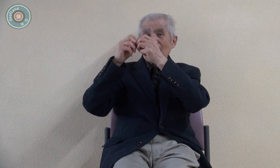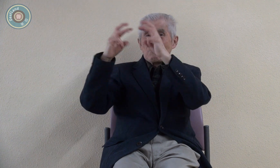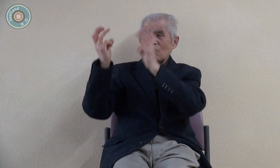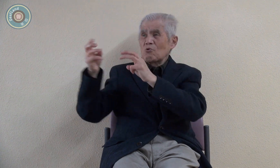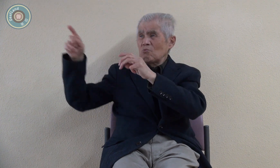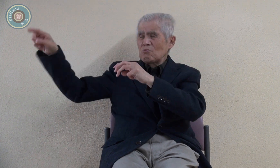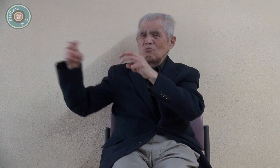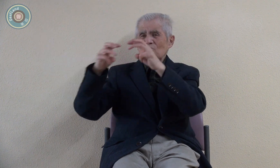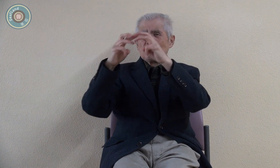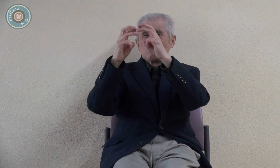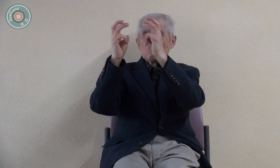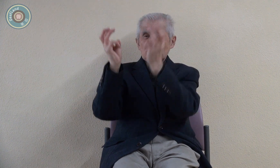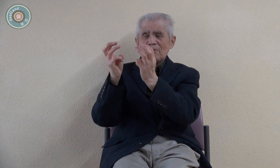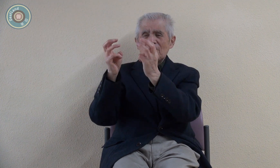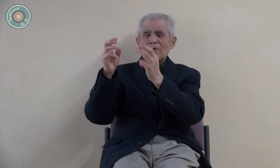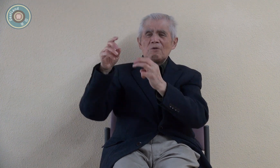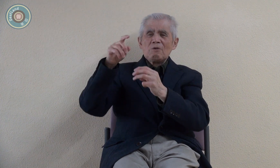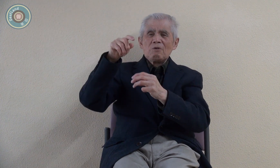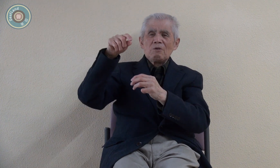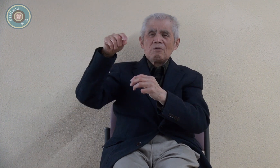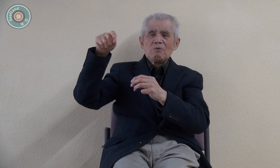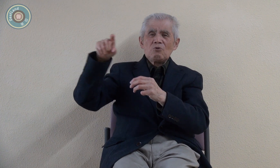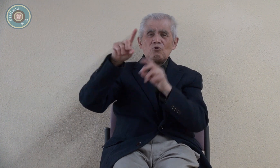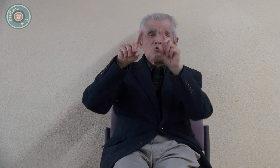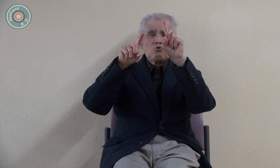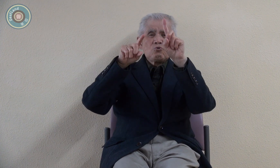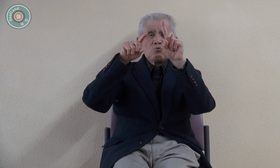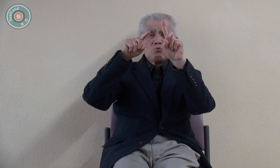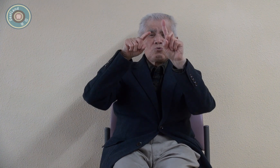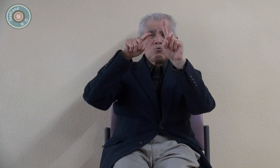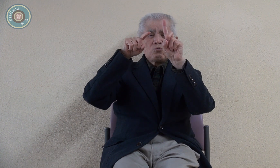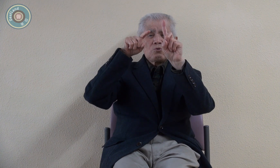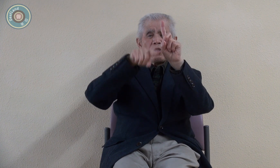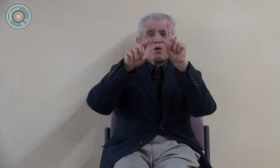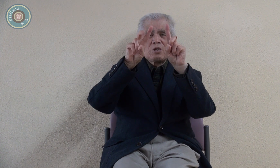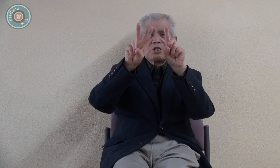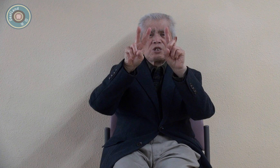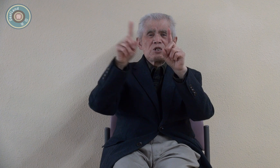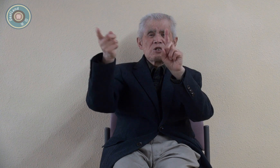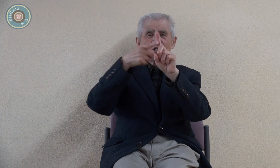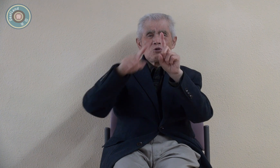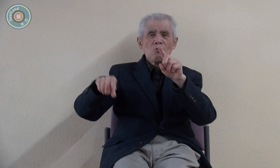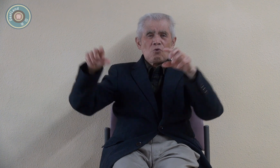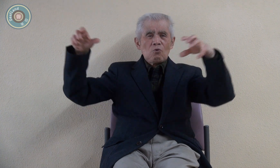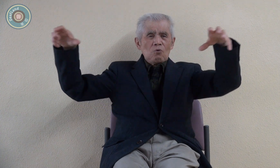It is about 1.2 km from the school to the Atomic Bomb Dome